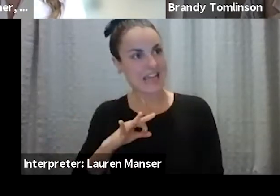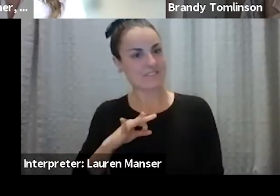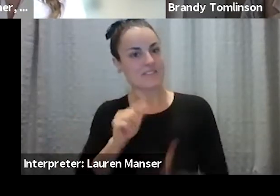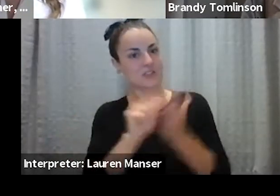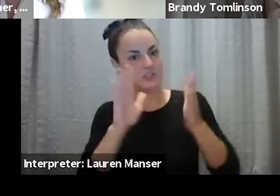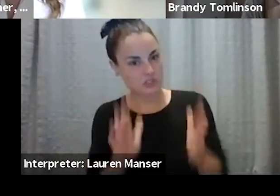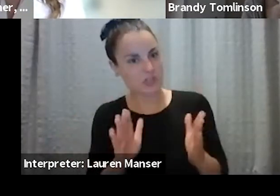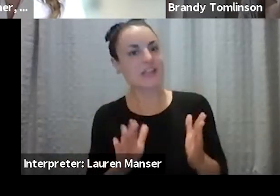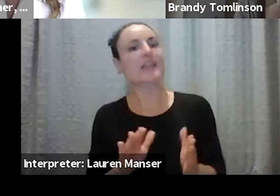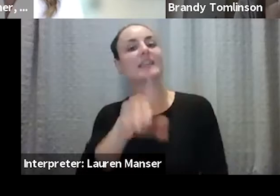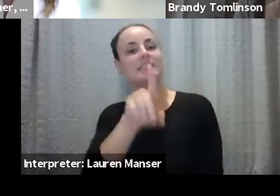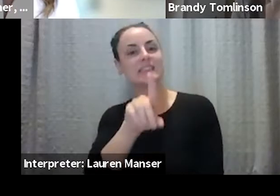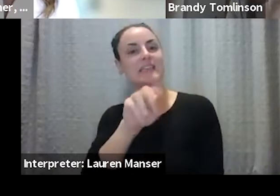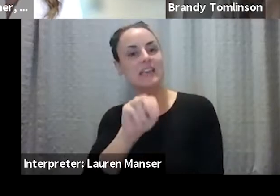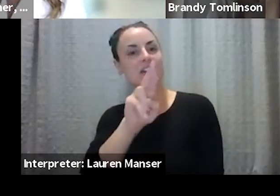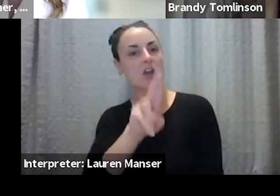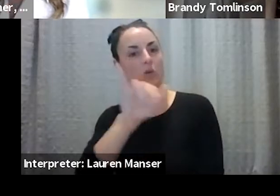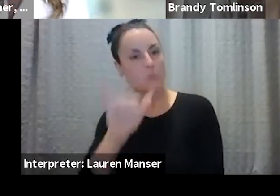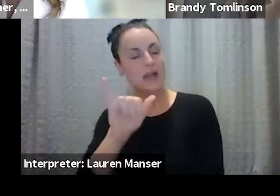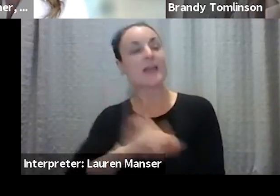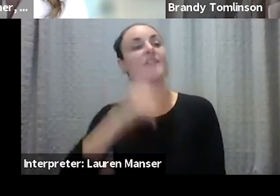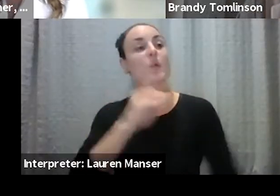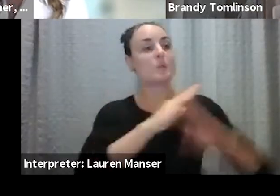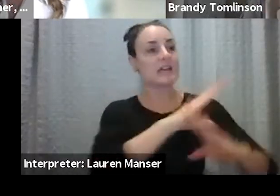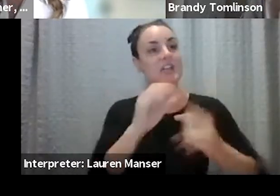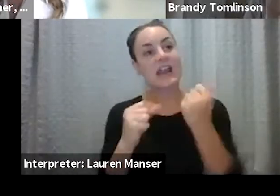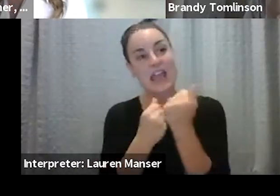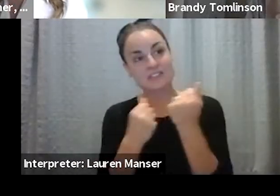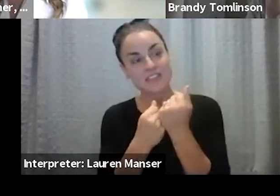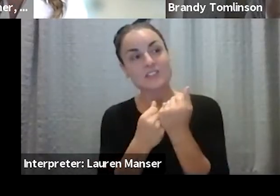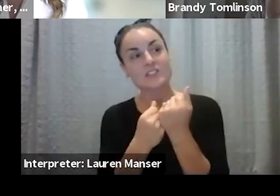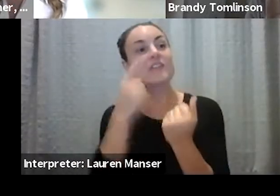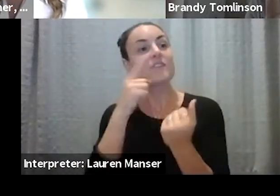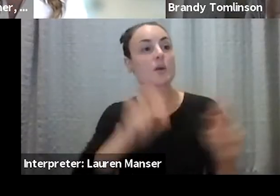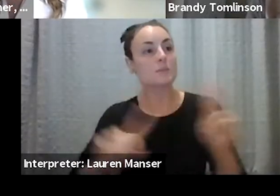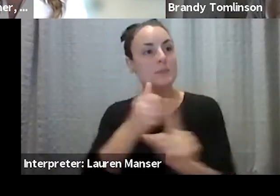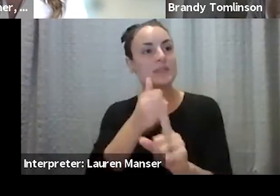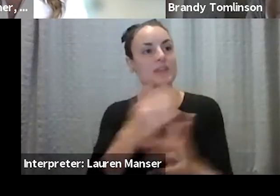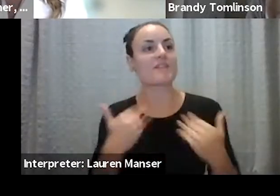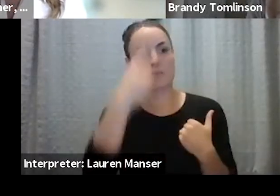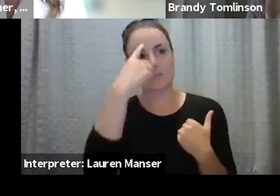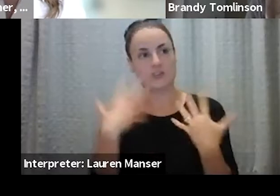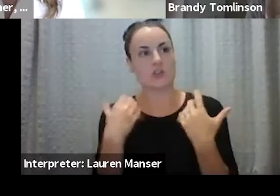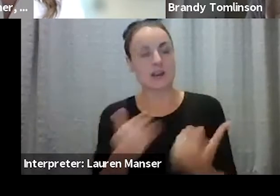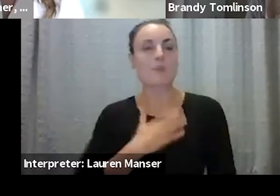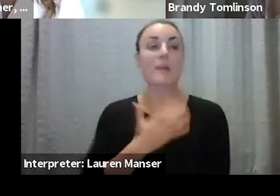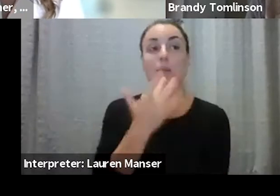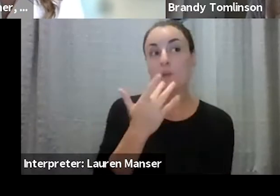which stands for Protection and Advocacy for Individuals with Mental Illness. My preferred pronouns are she and her.